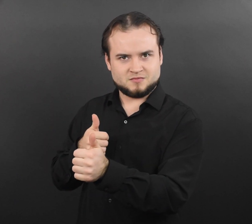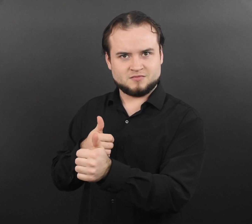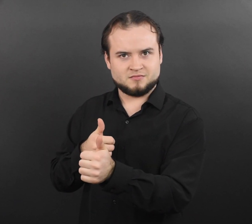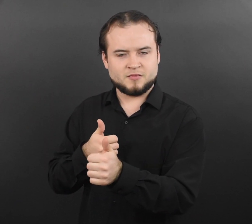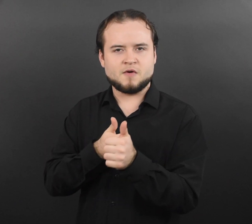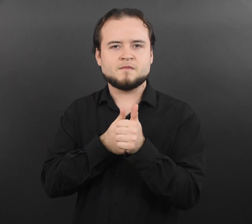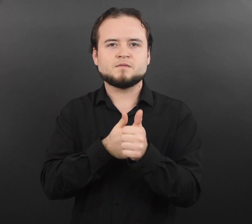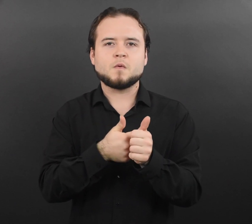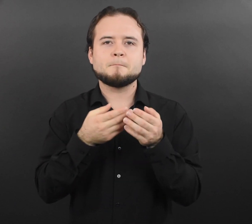(https://www.health.state.mn.us/diseases/coronavirus/sick.html).